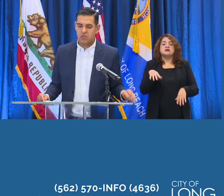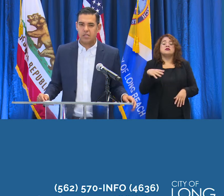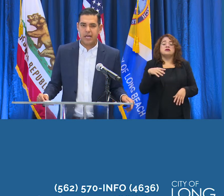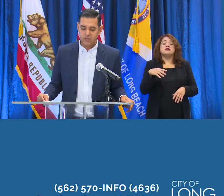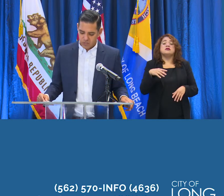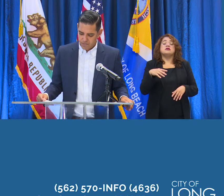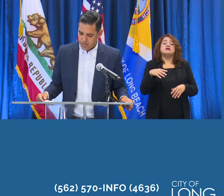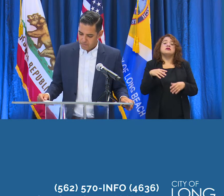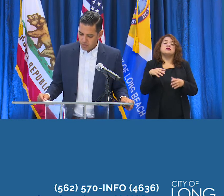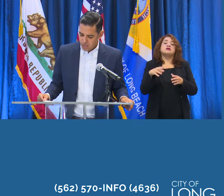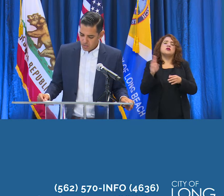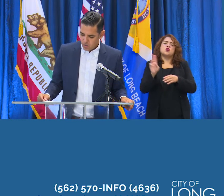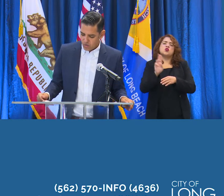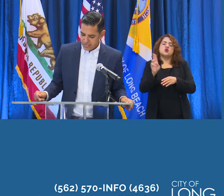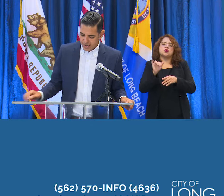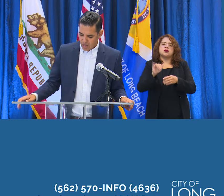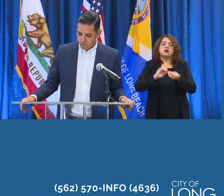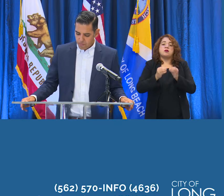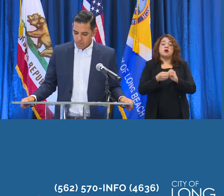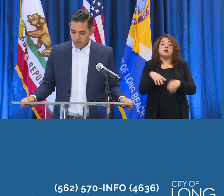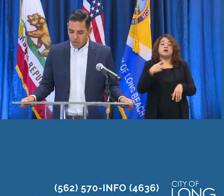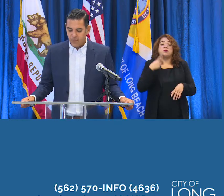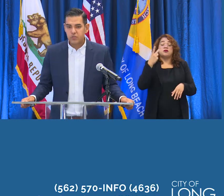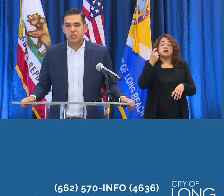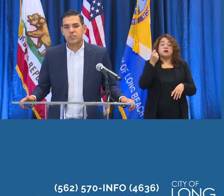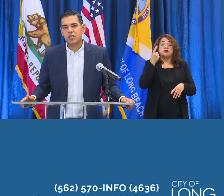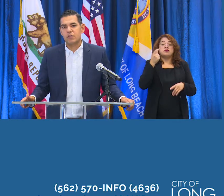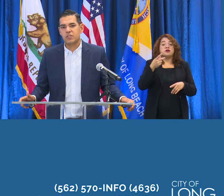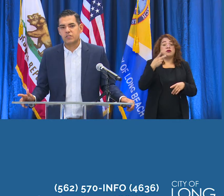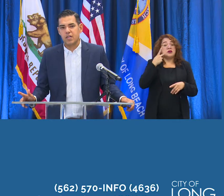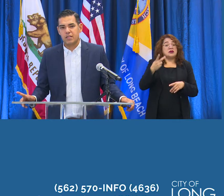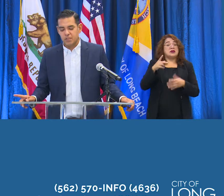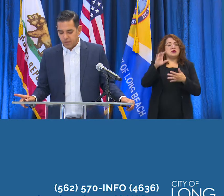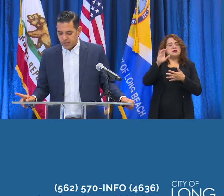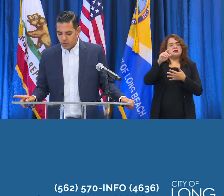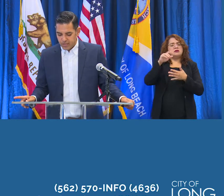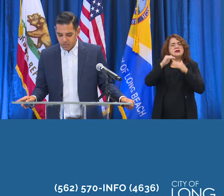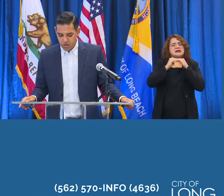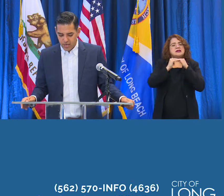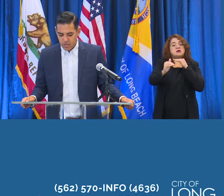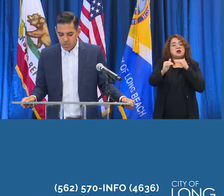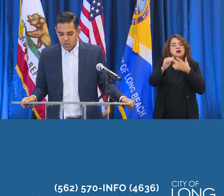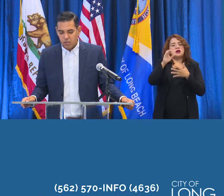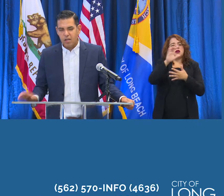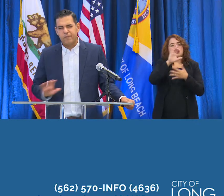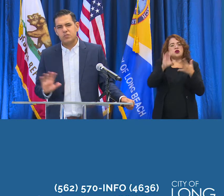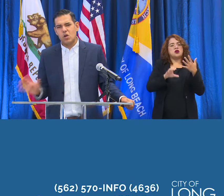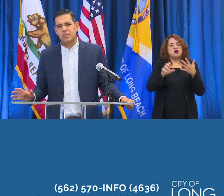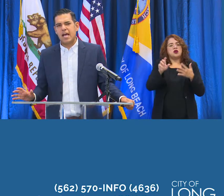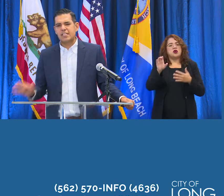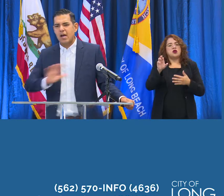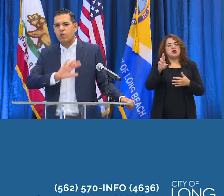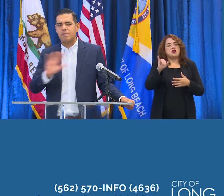slide that's coming up right now. As you can see on this stability criteria, a lot of folks always ask how are we